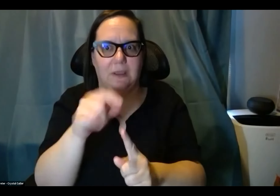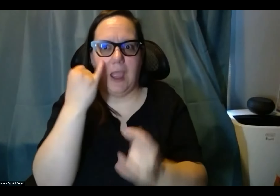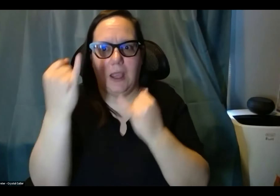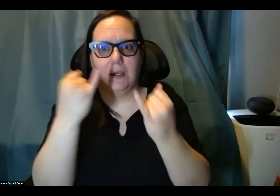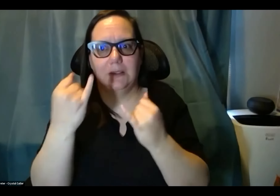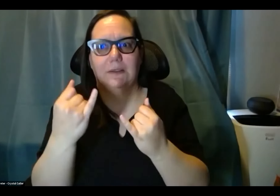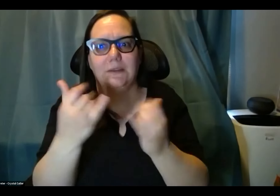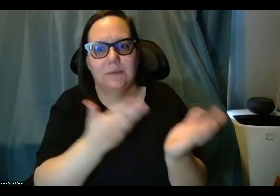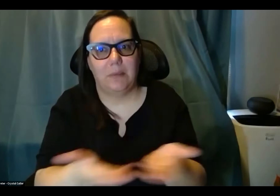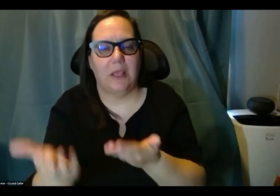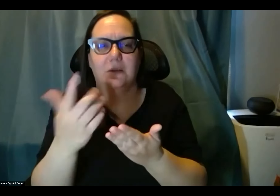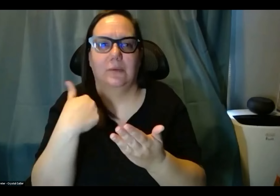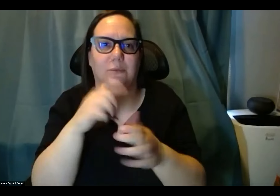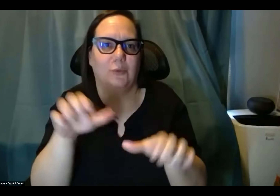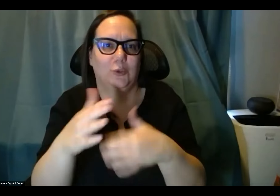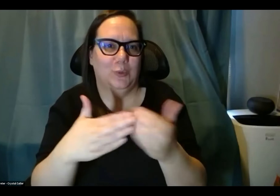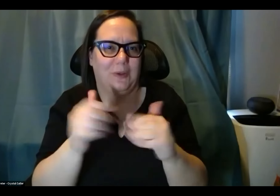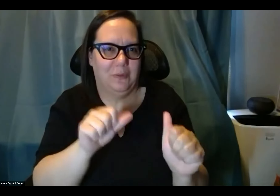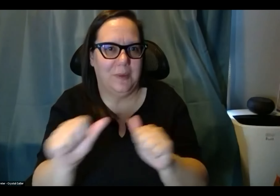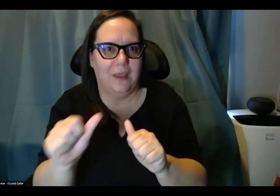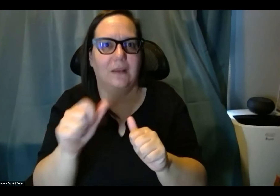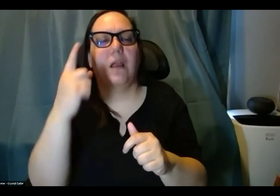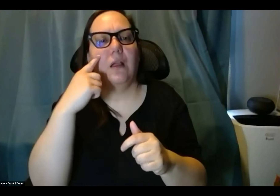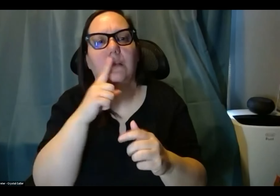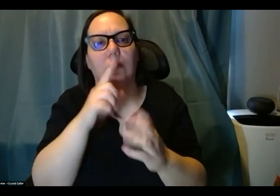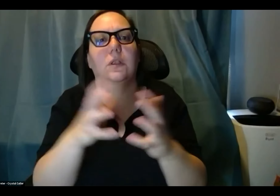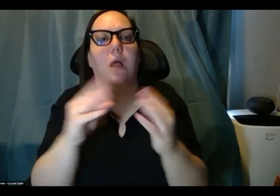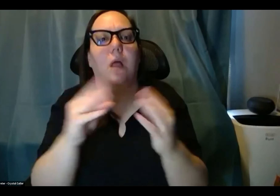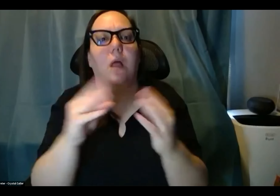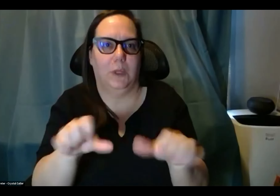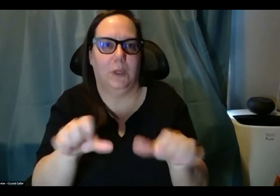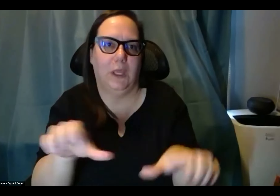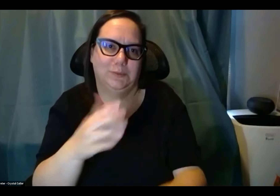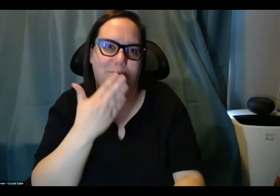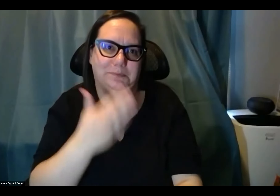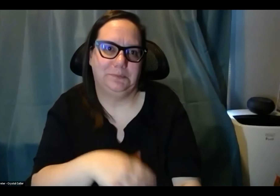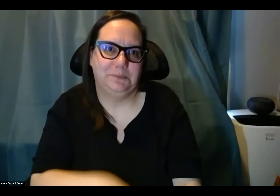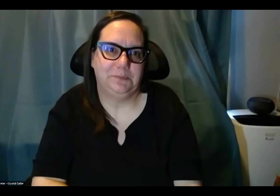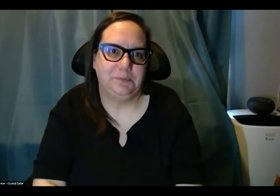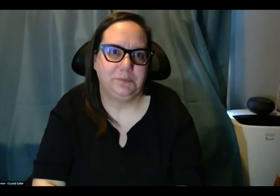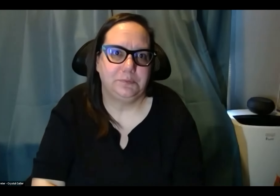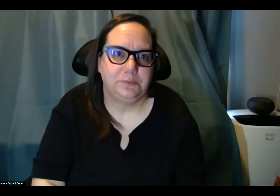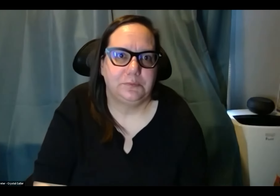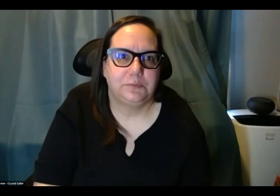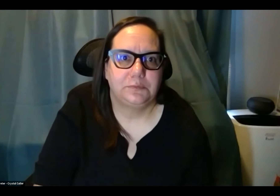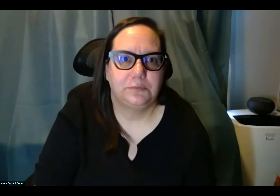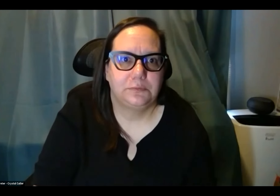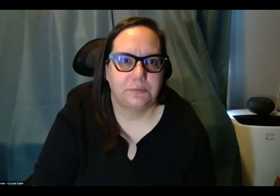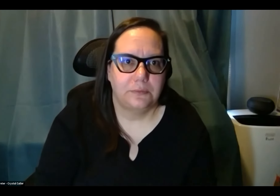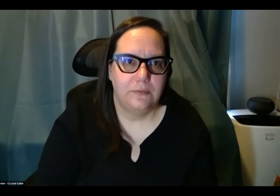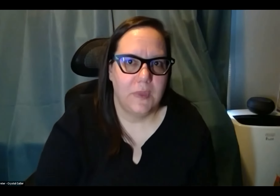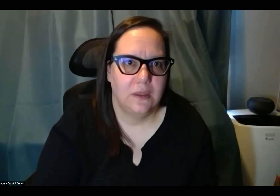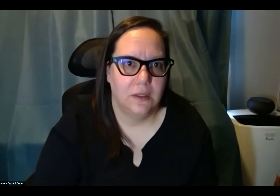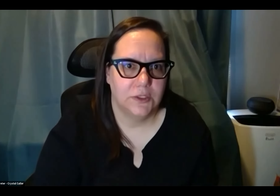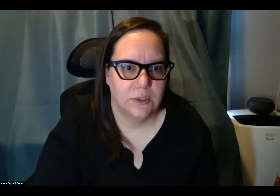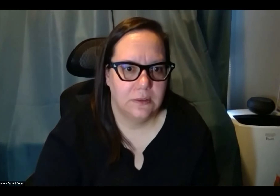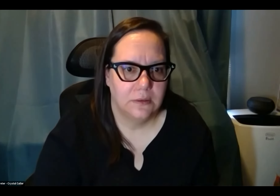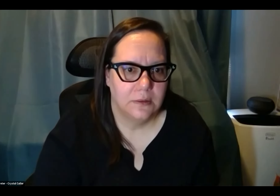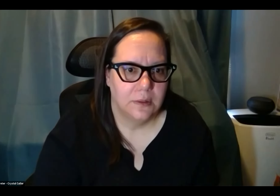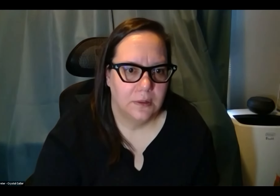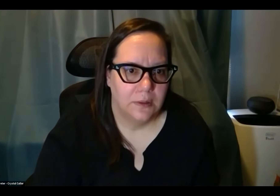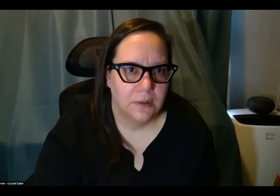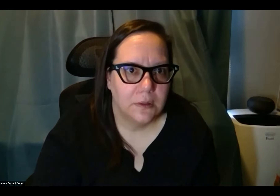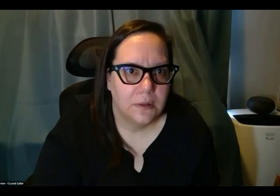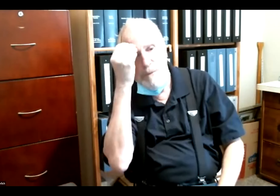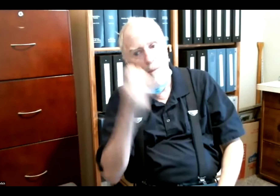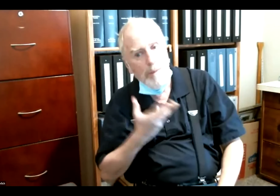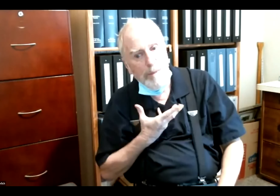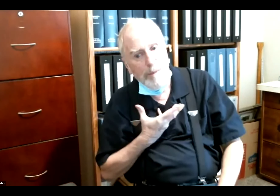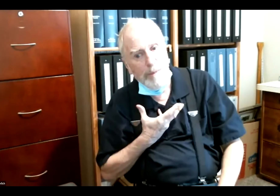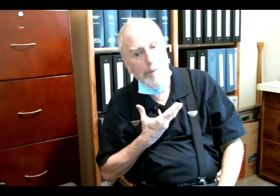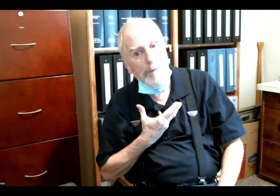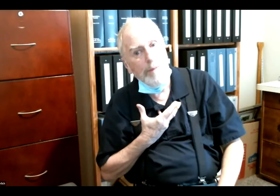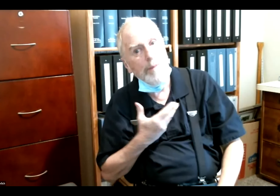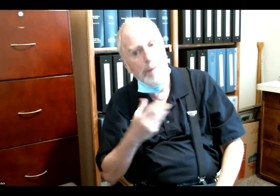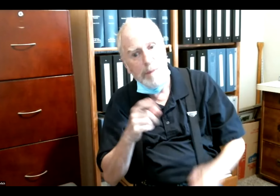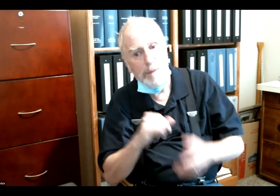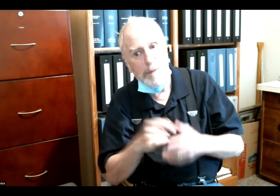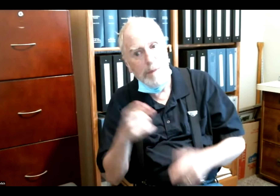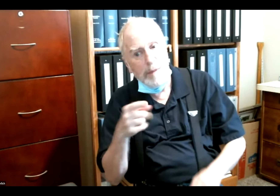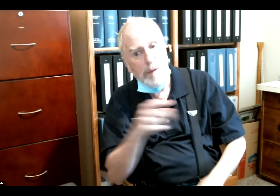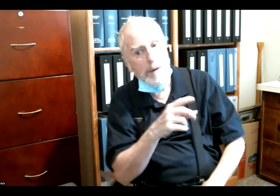there is a lot more we can do. Can >> Interpreter change.